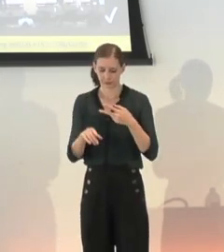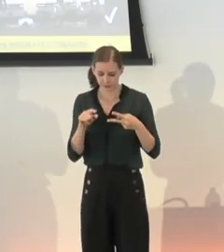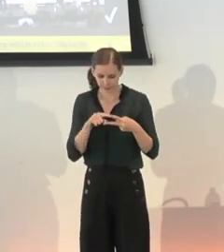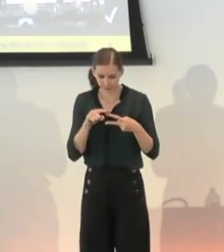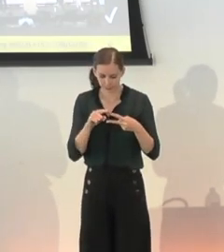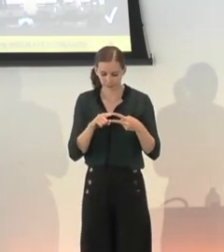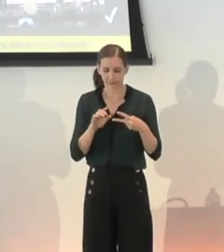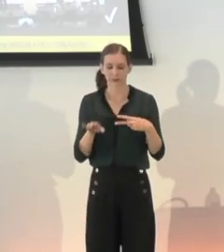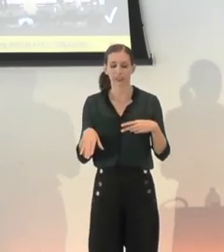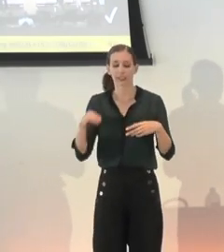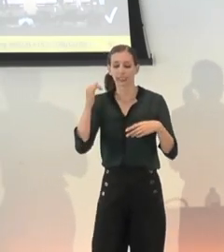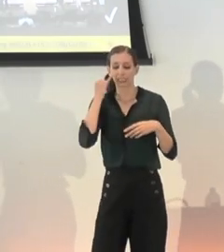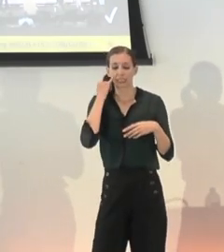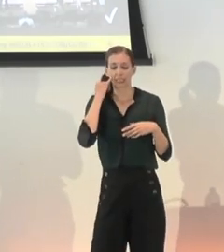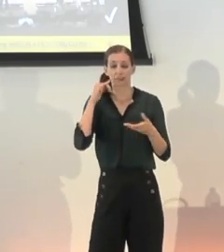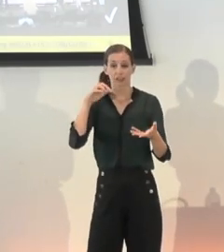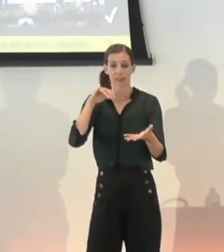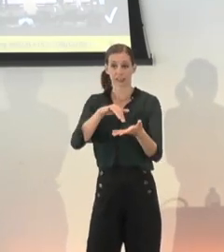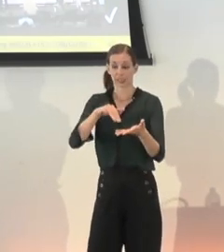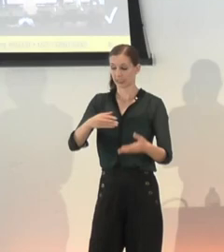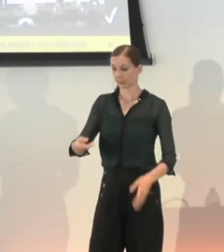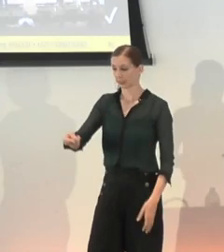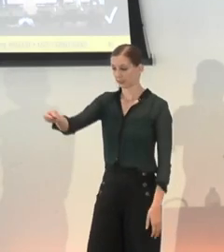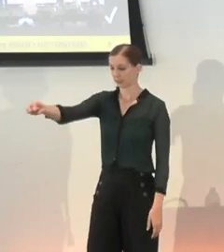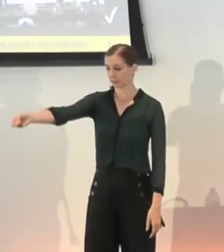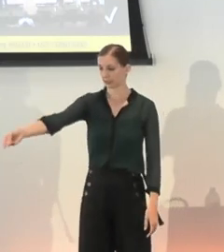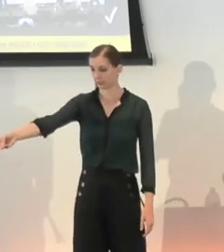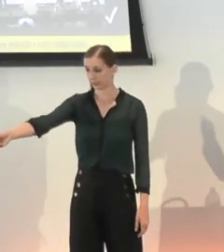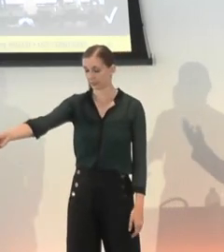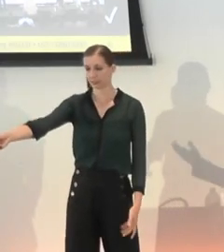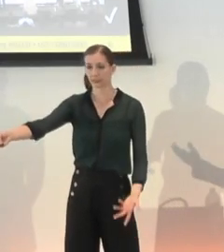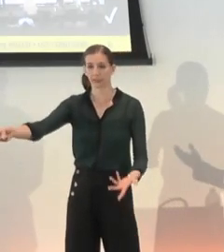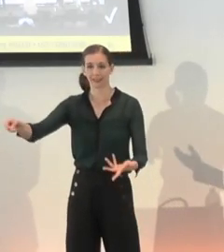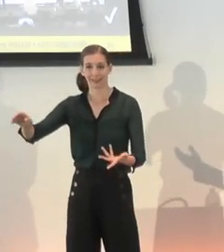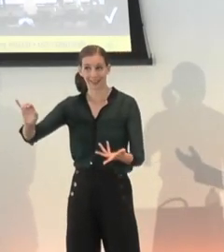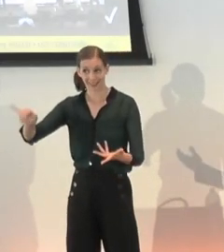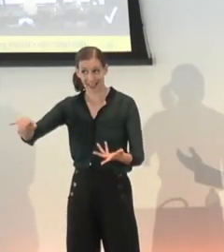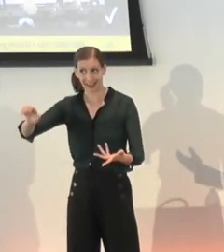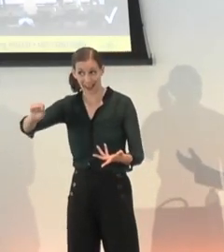the application they are testing needs to be accessible, otherwise they cannot participate.